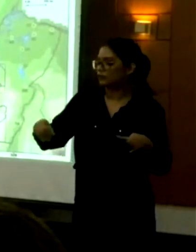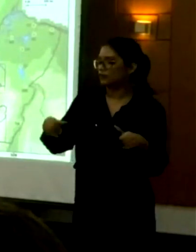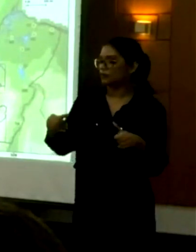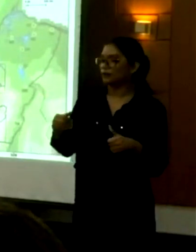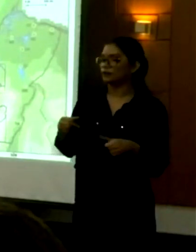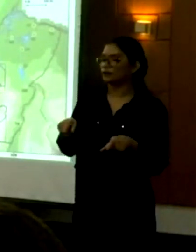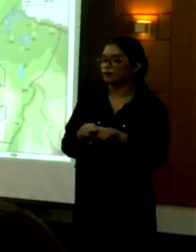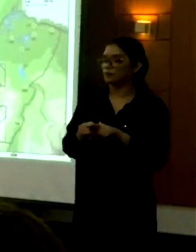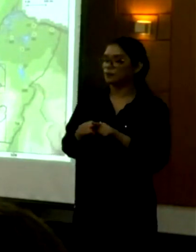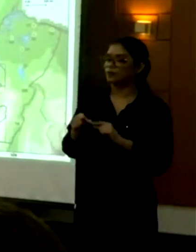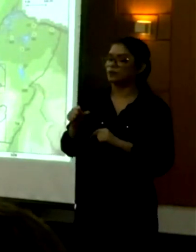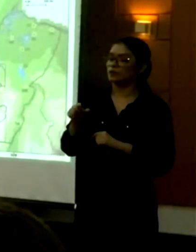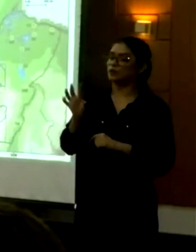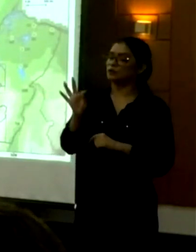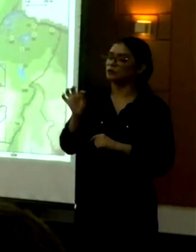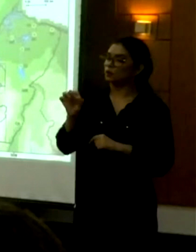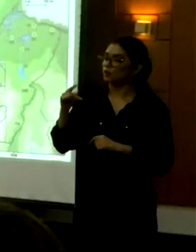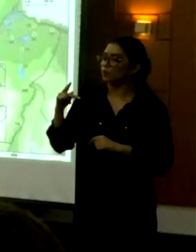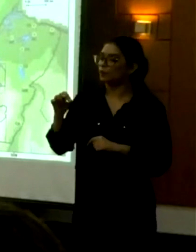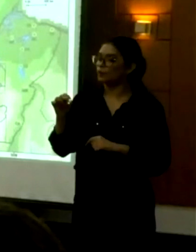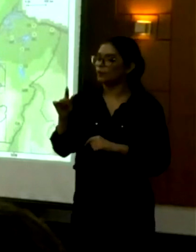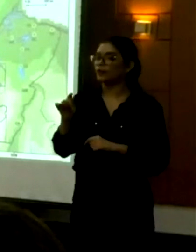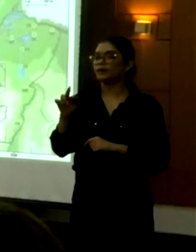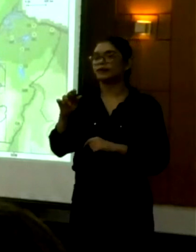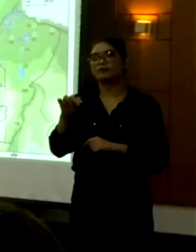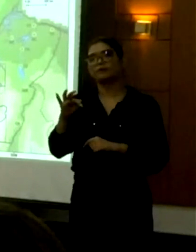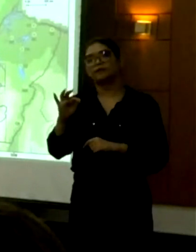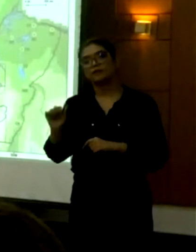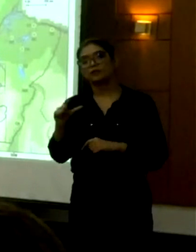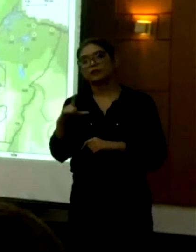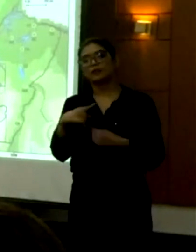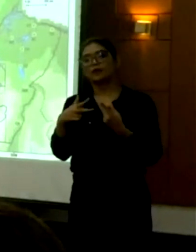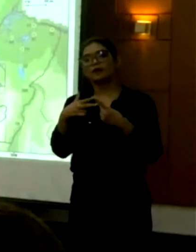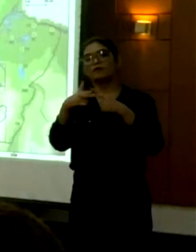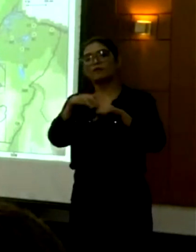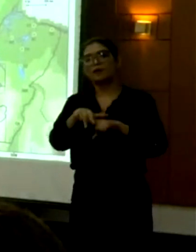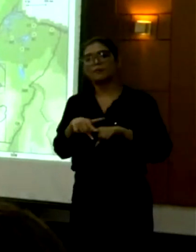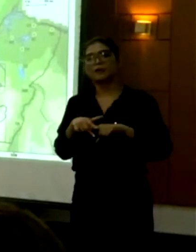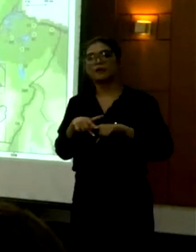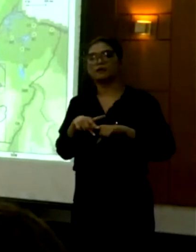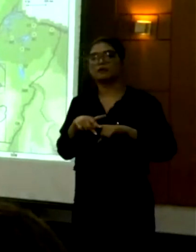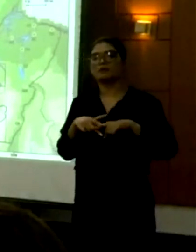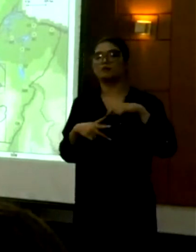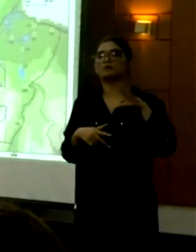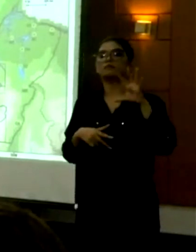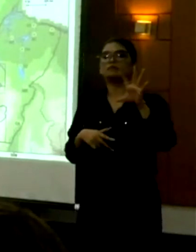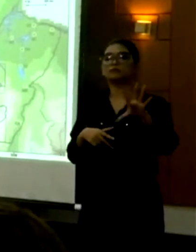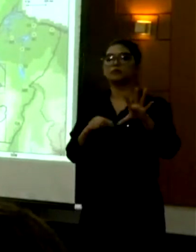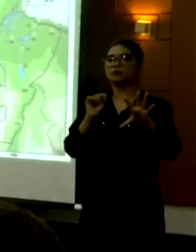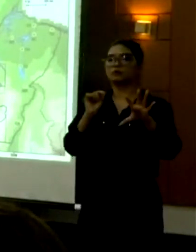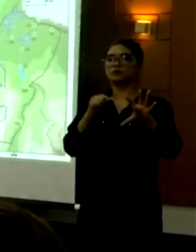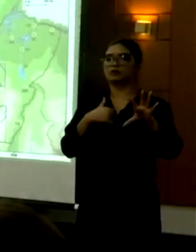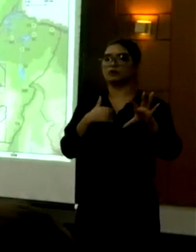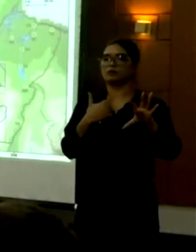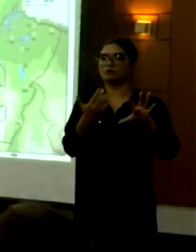so here I have a tool that I unite , what I bring together , what I bring together , global regional and local